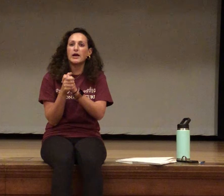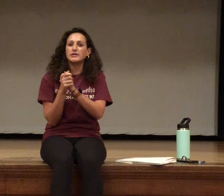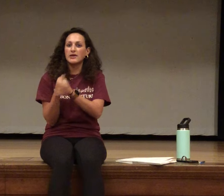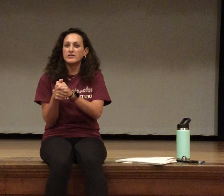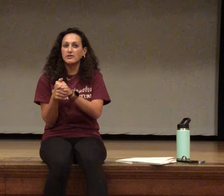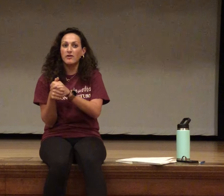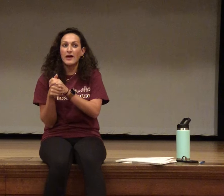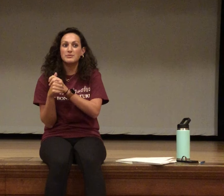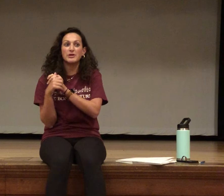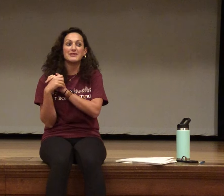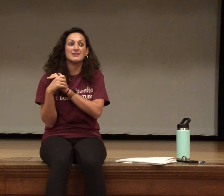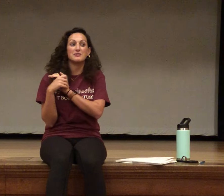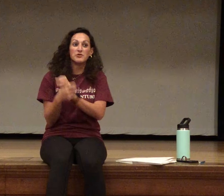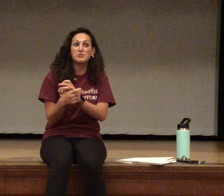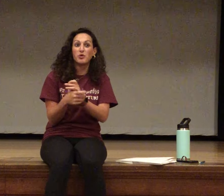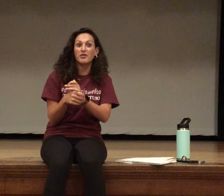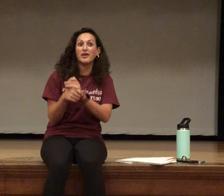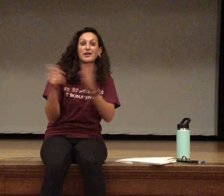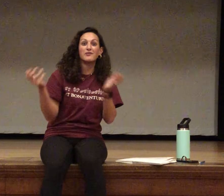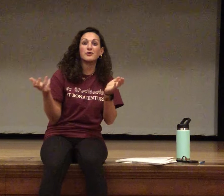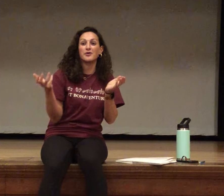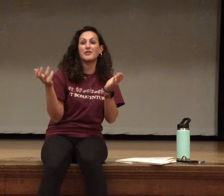going to practice every single class because that is the most important thing if you learn